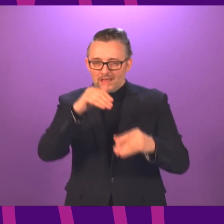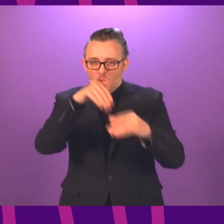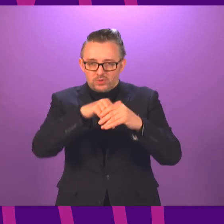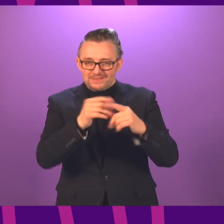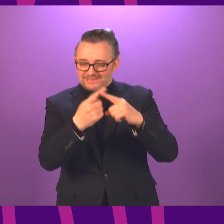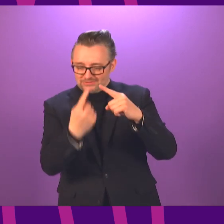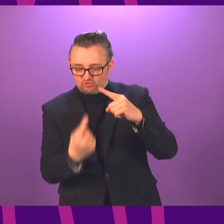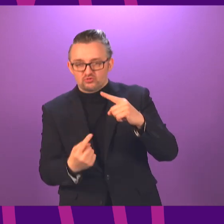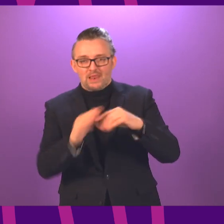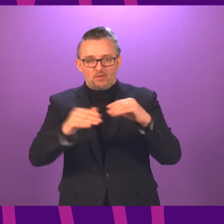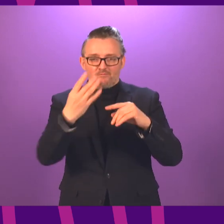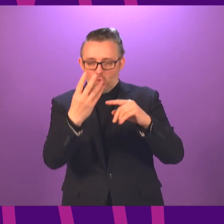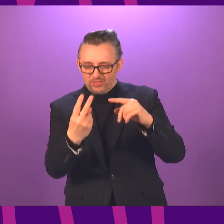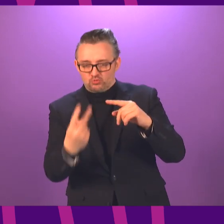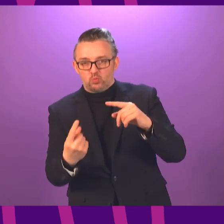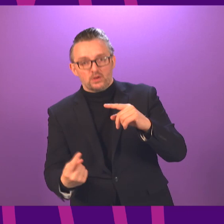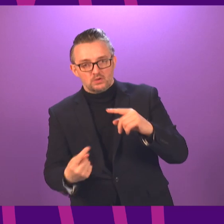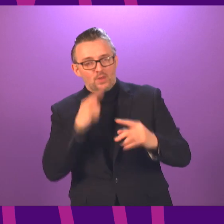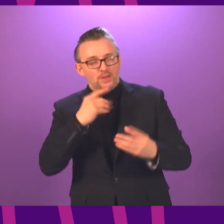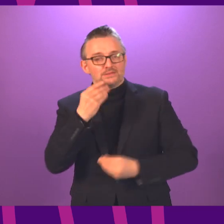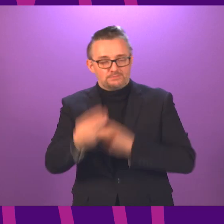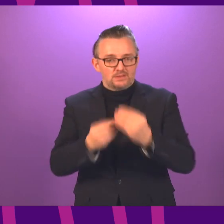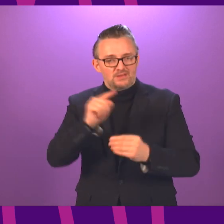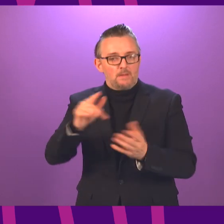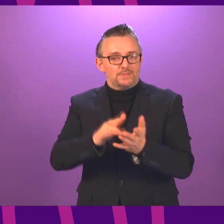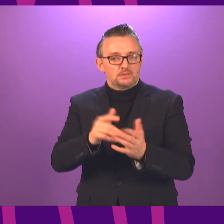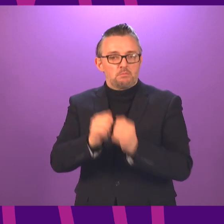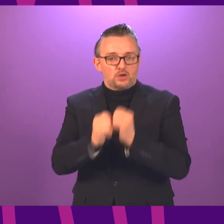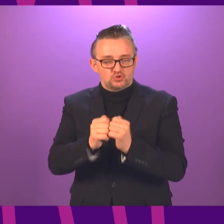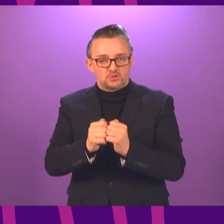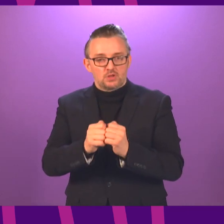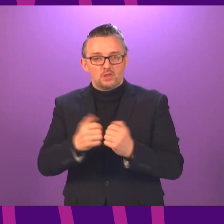account of our experience and of sectoral views and the order in which we expect those